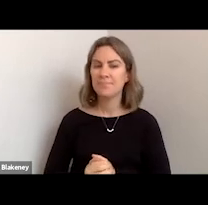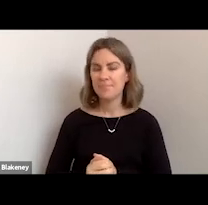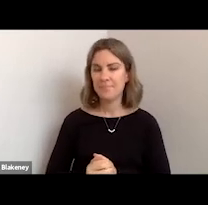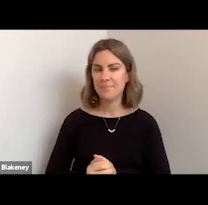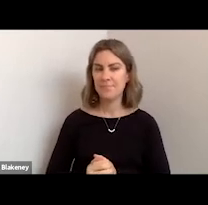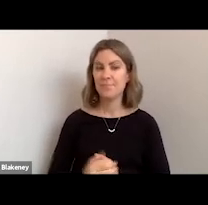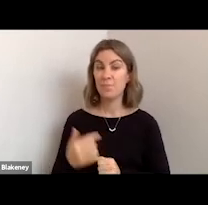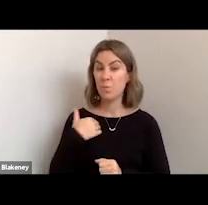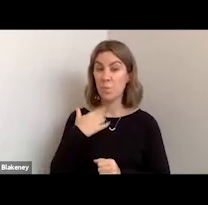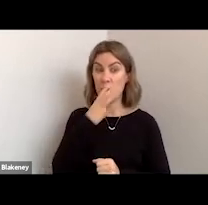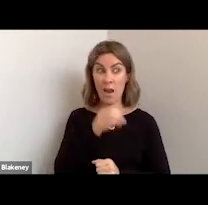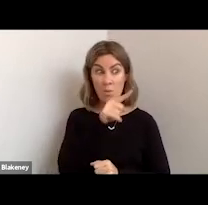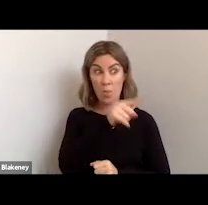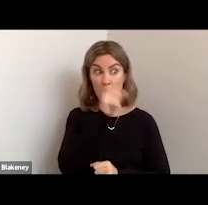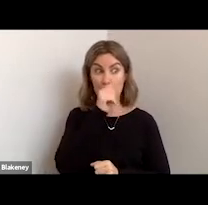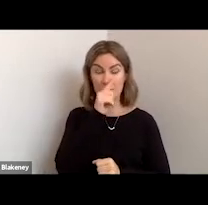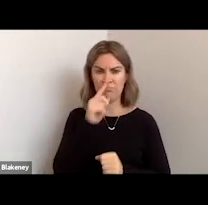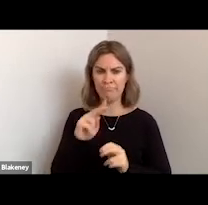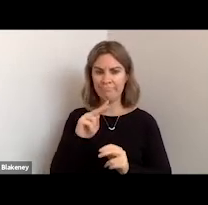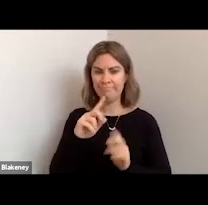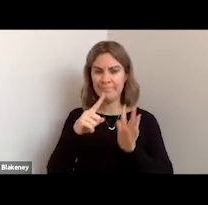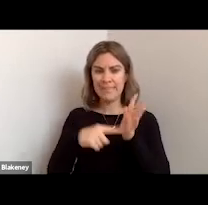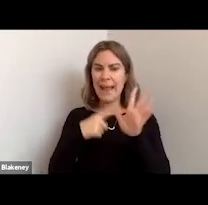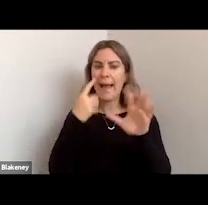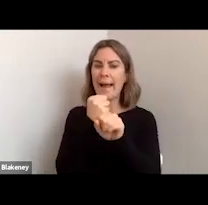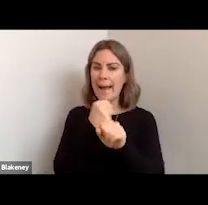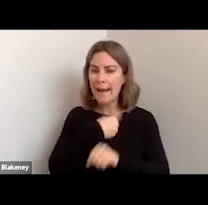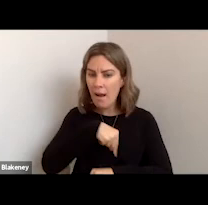share our stuff, we tag and share their stuff and it brings everybody together.